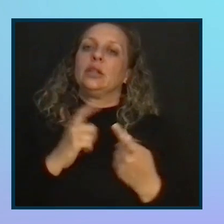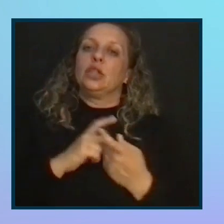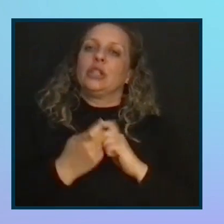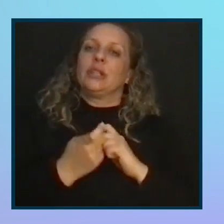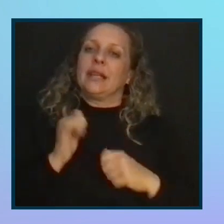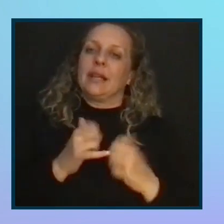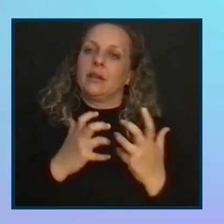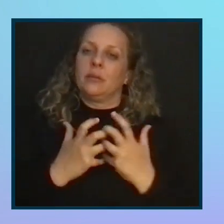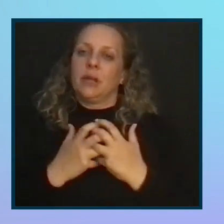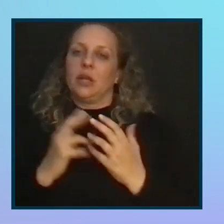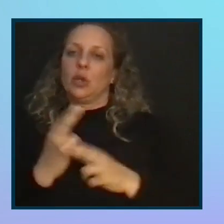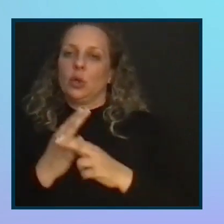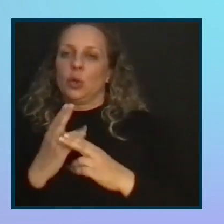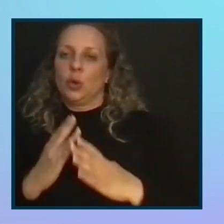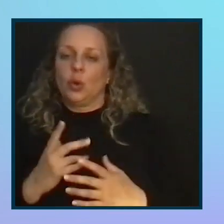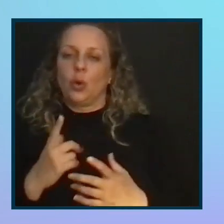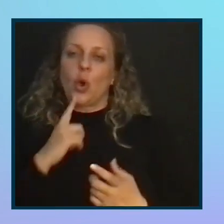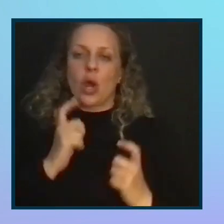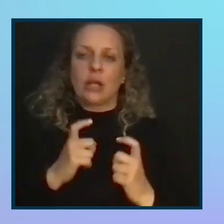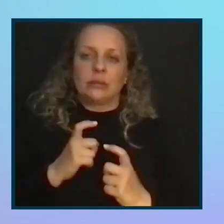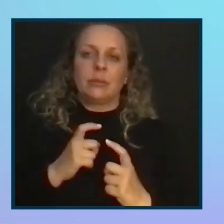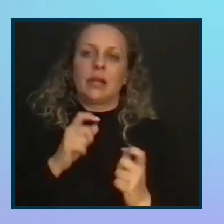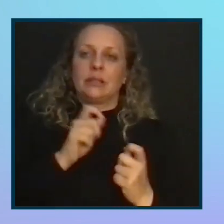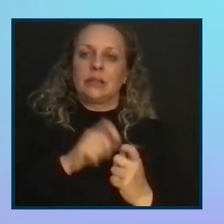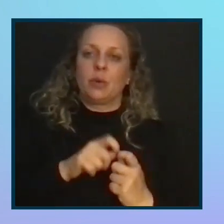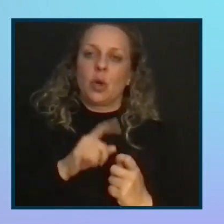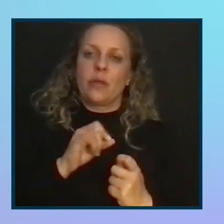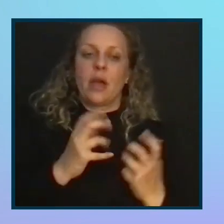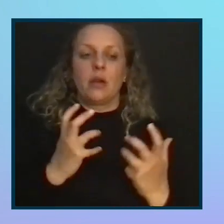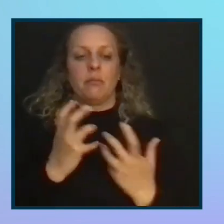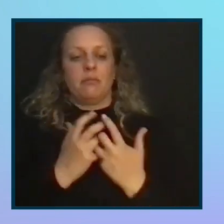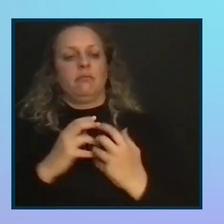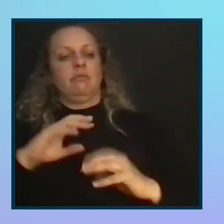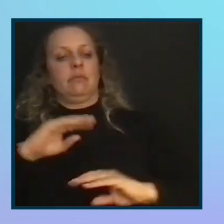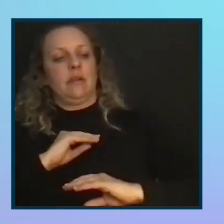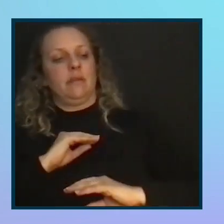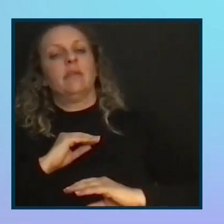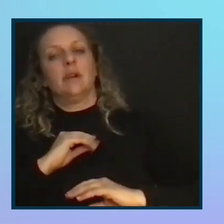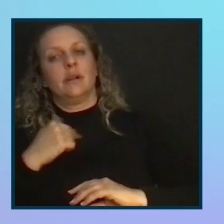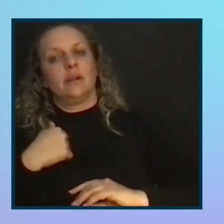or making customized components that do meet those requirements.